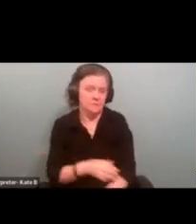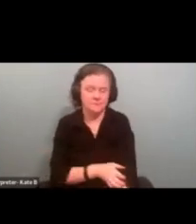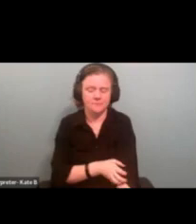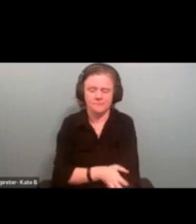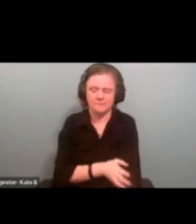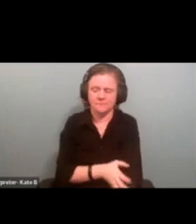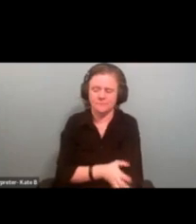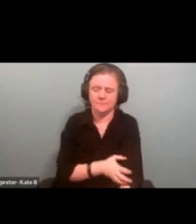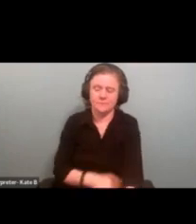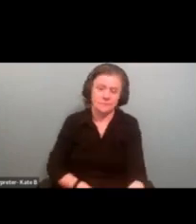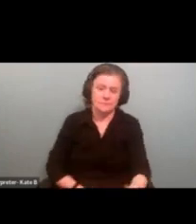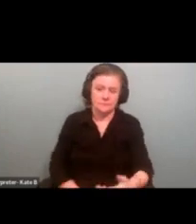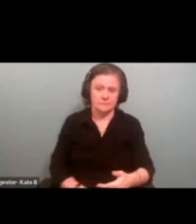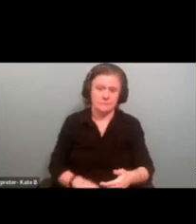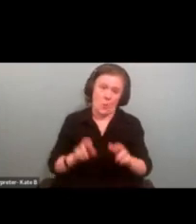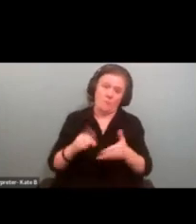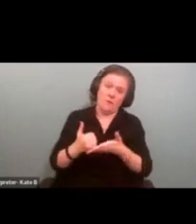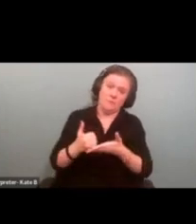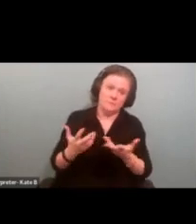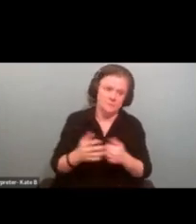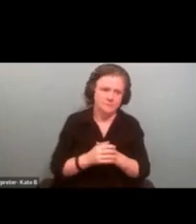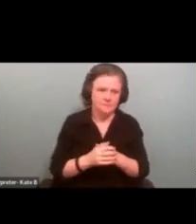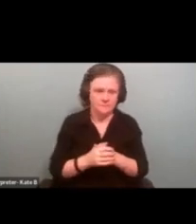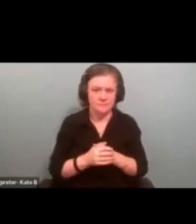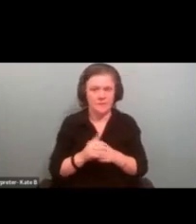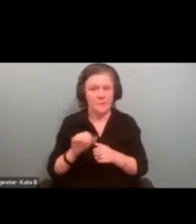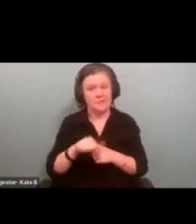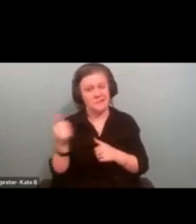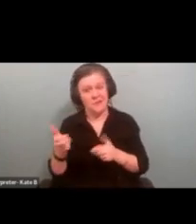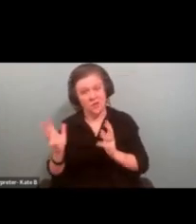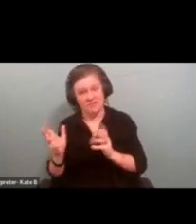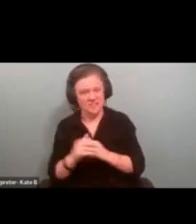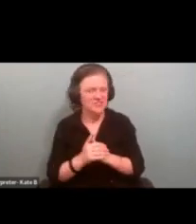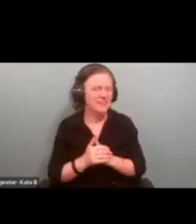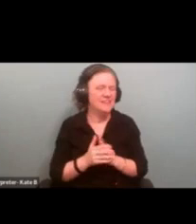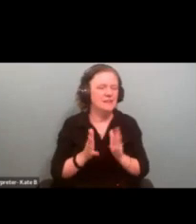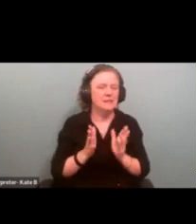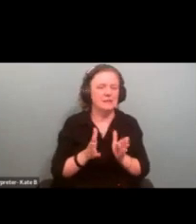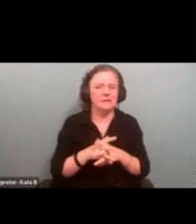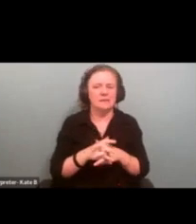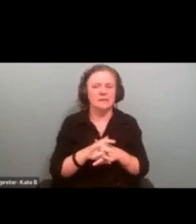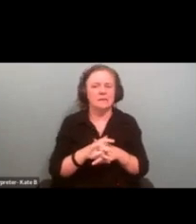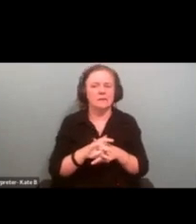know, help should be helpful. But that is a whole other conversation, potentially. So in